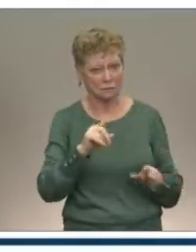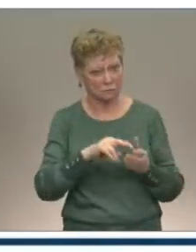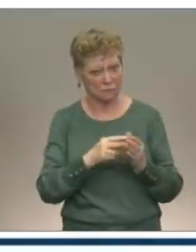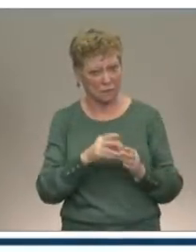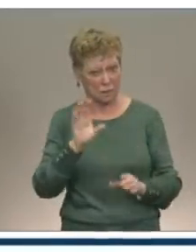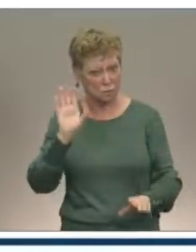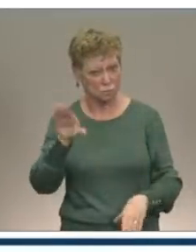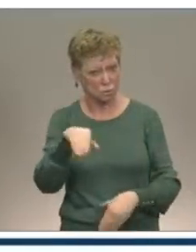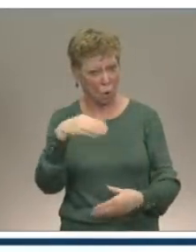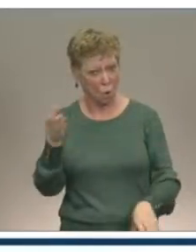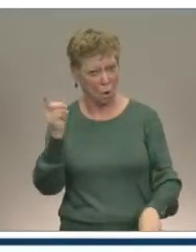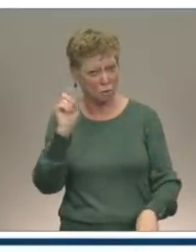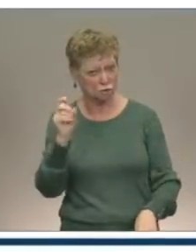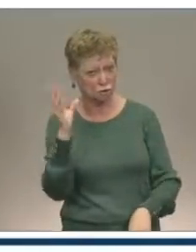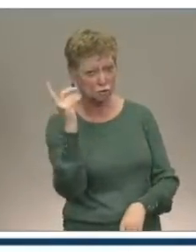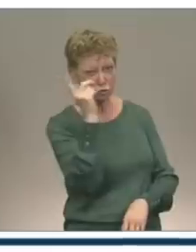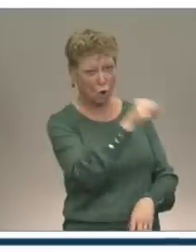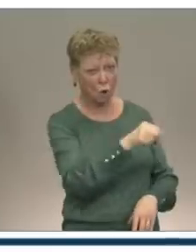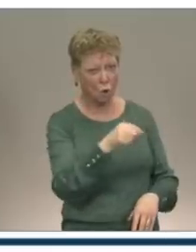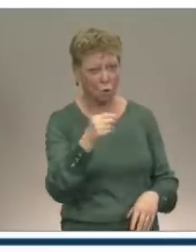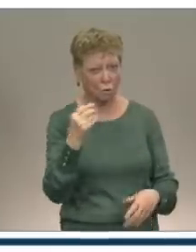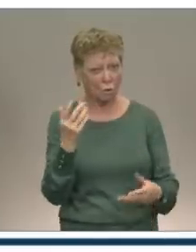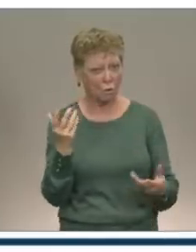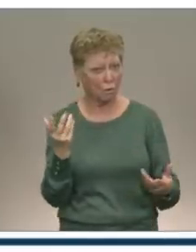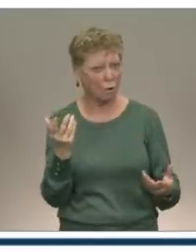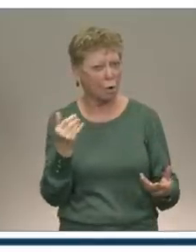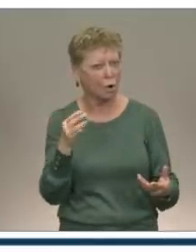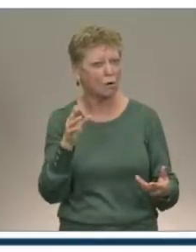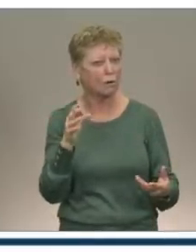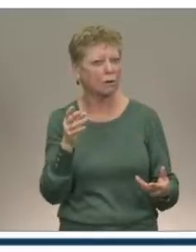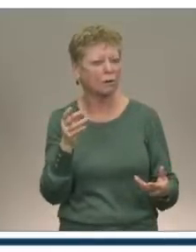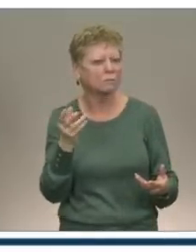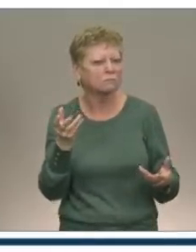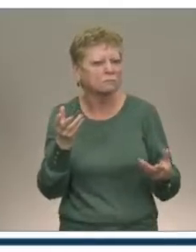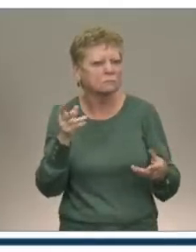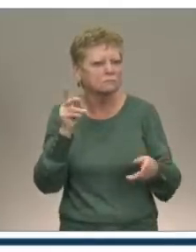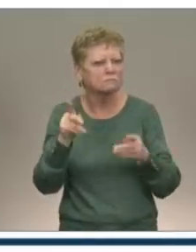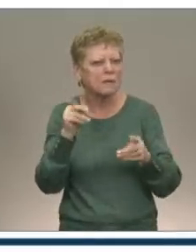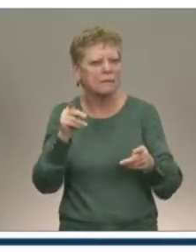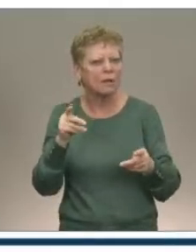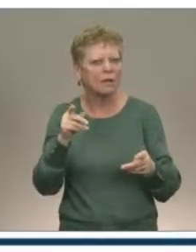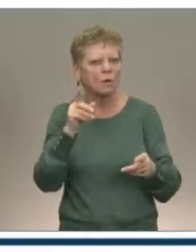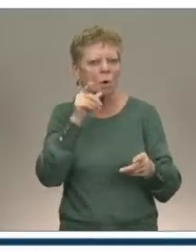province if they have their brothers or just those who are have not been fully vaccinated